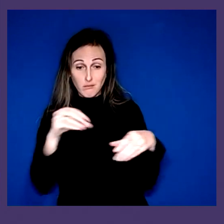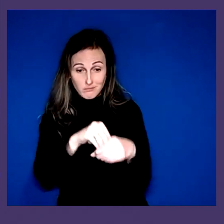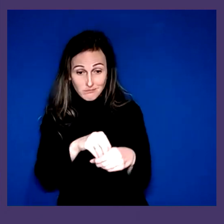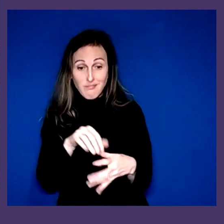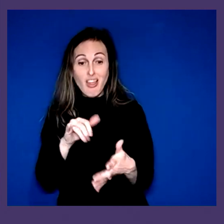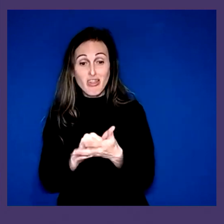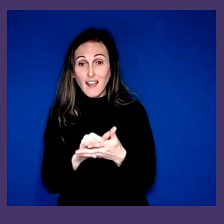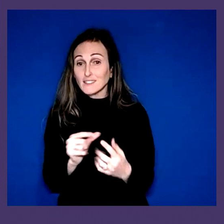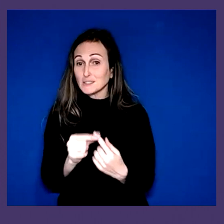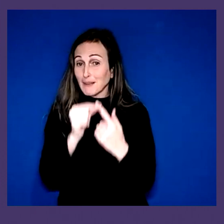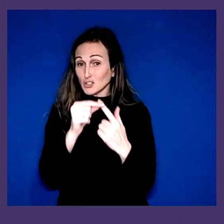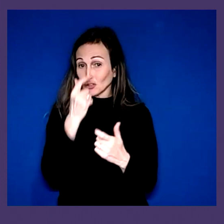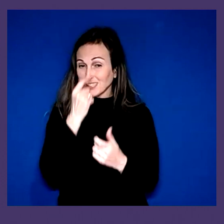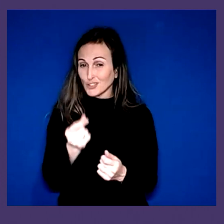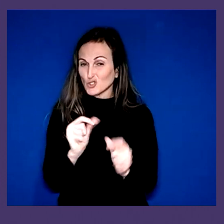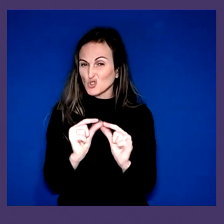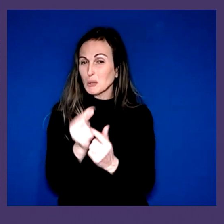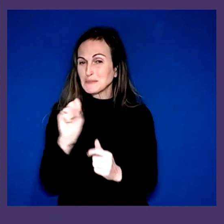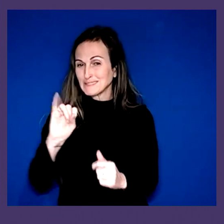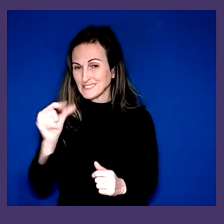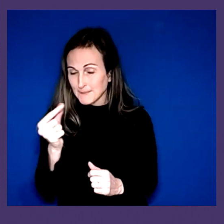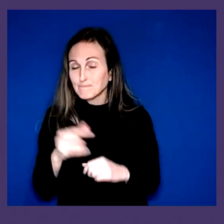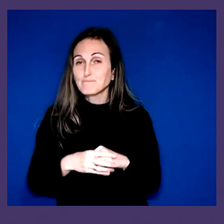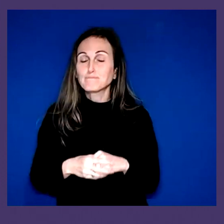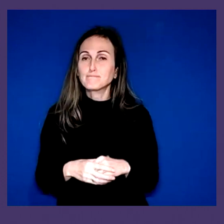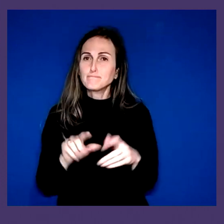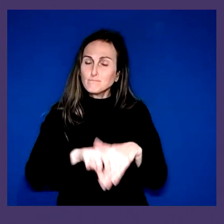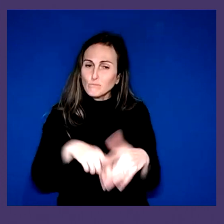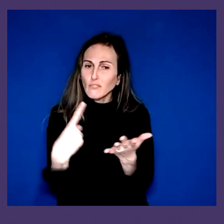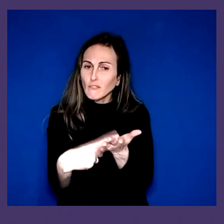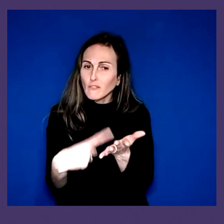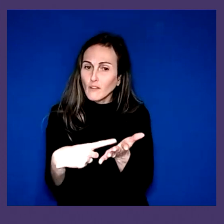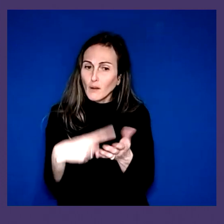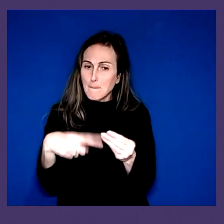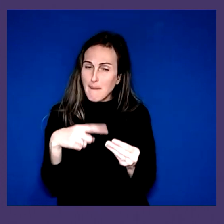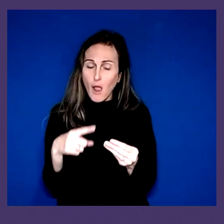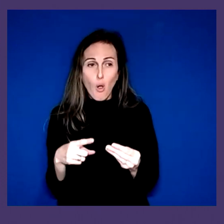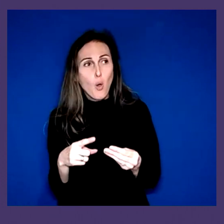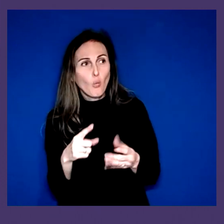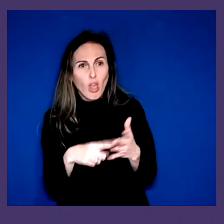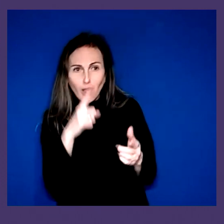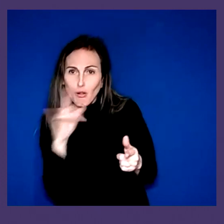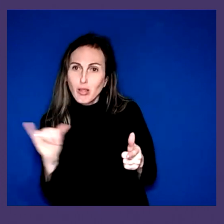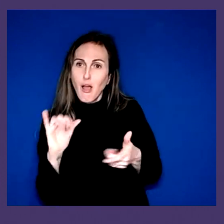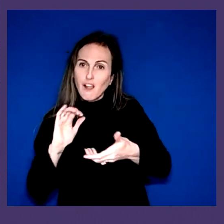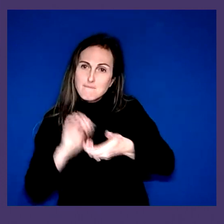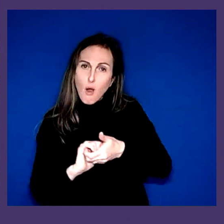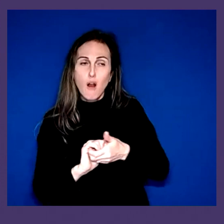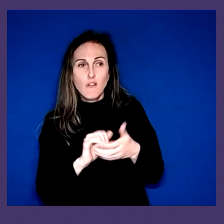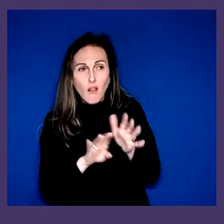They started to talk about this partnership. Through the partnership we've actually been to Microsoft and we